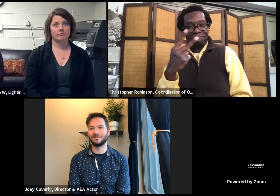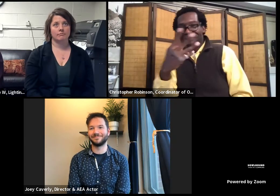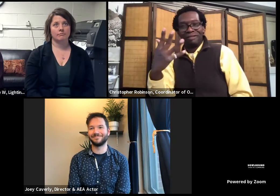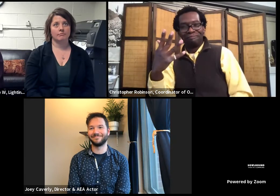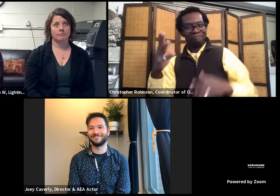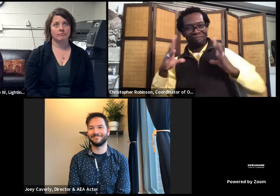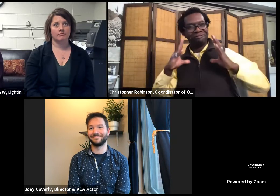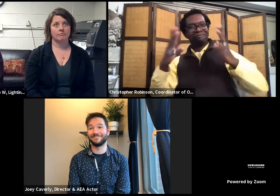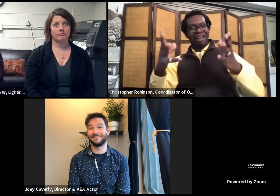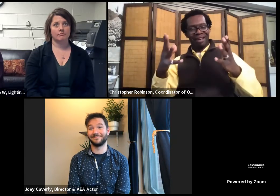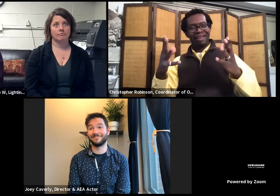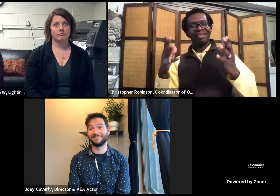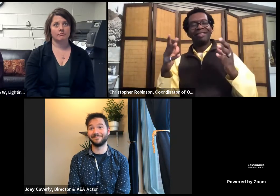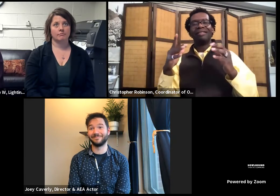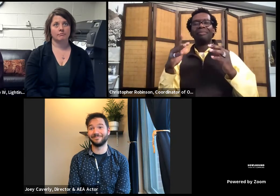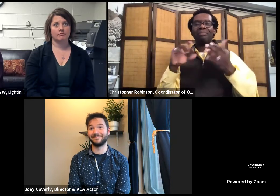why not hire two, or three, or four, or five?